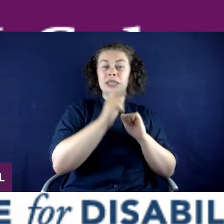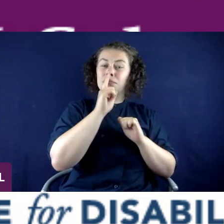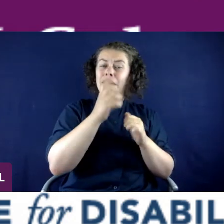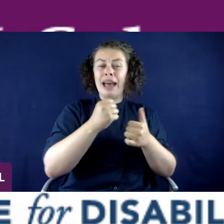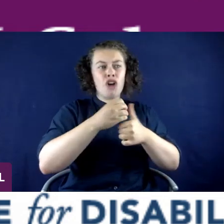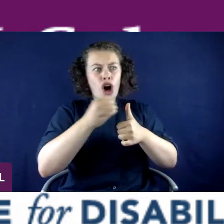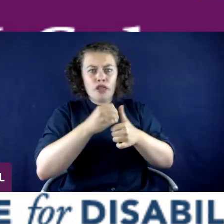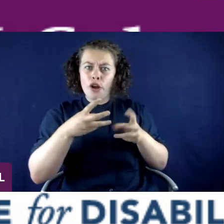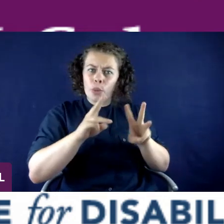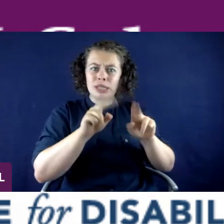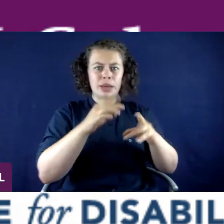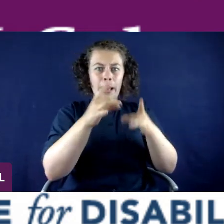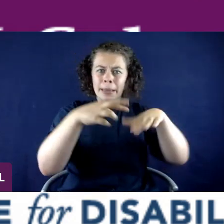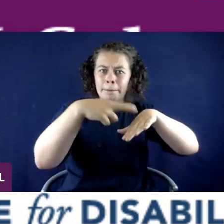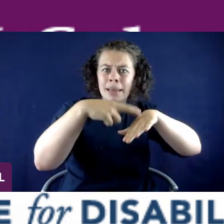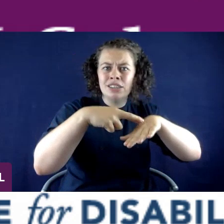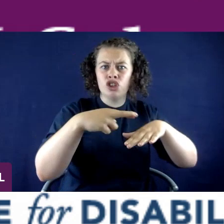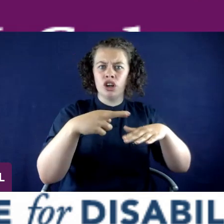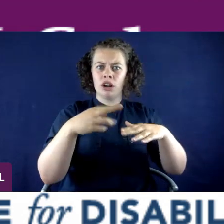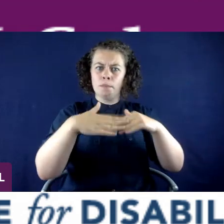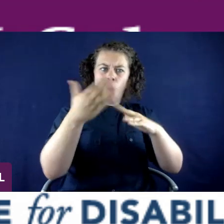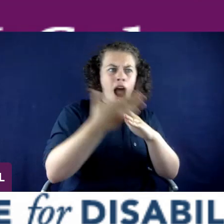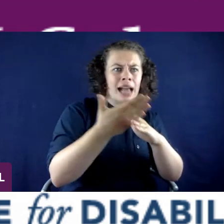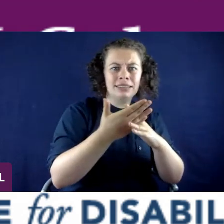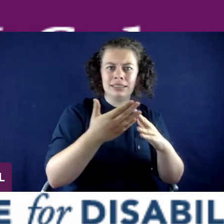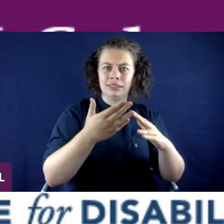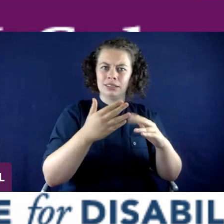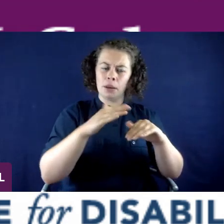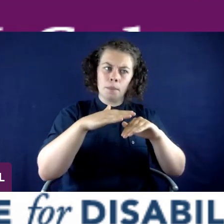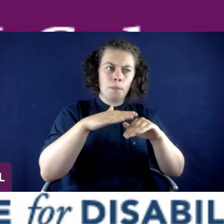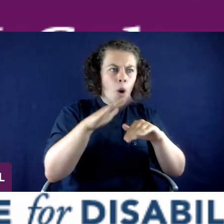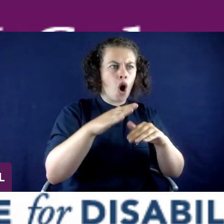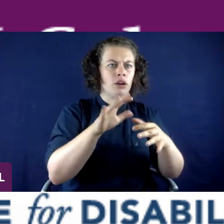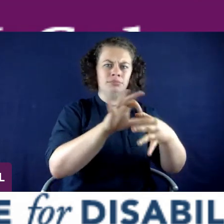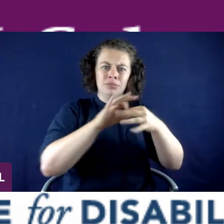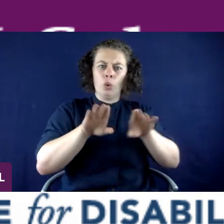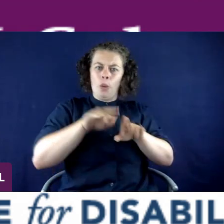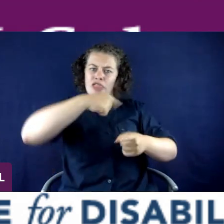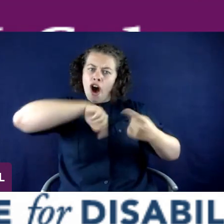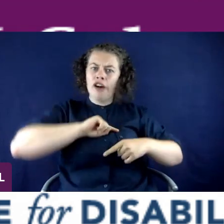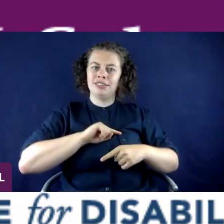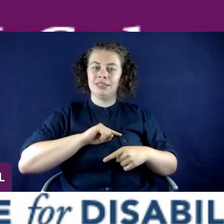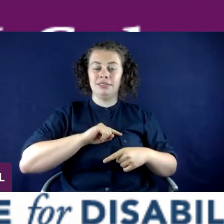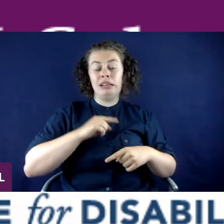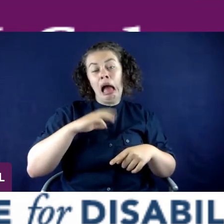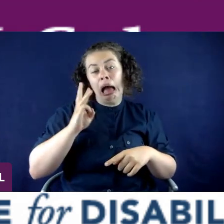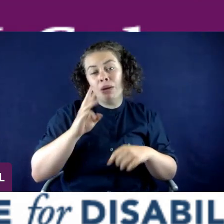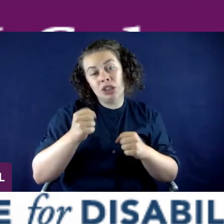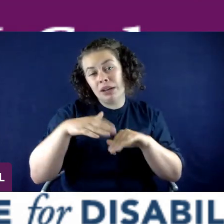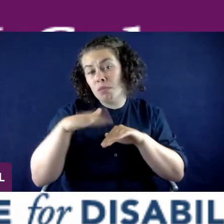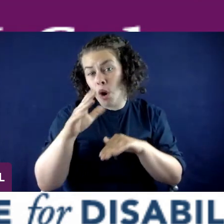There are lots of solutions that can be found with authentic collaboration, and I wish there were more examples.